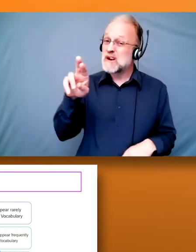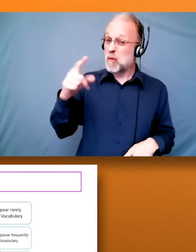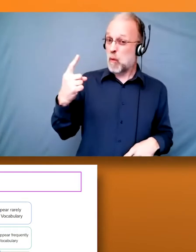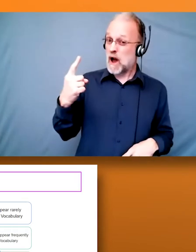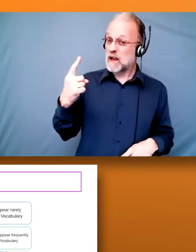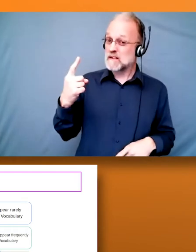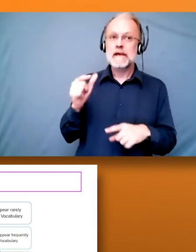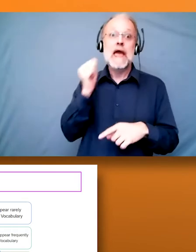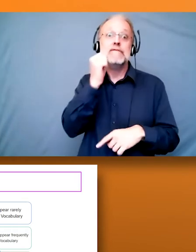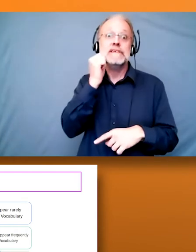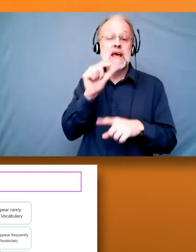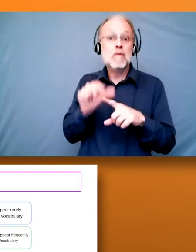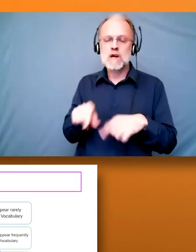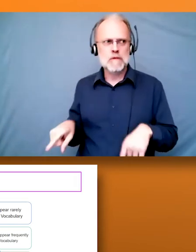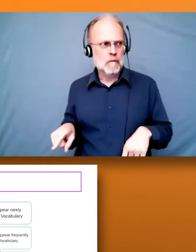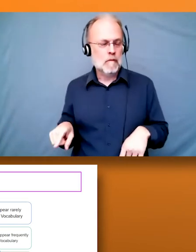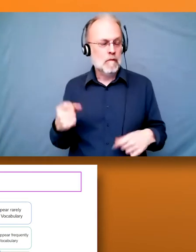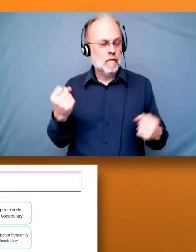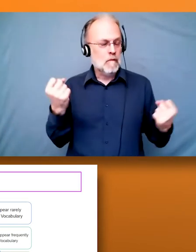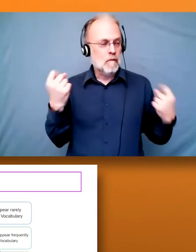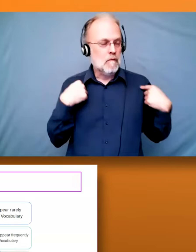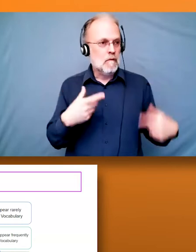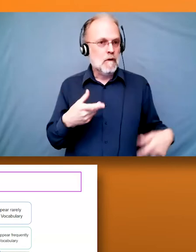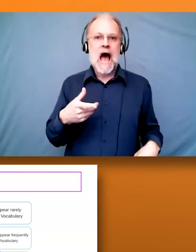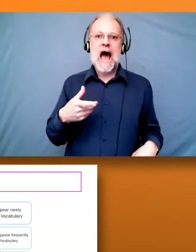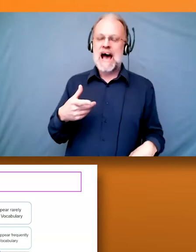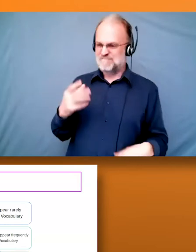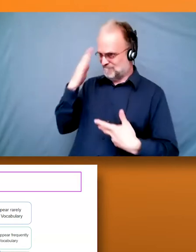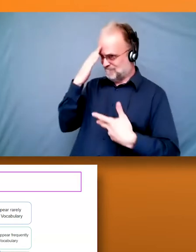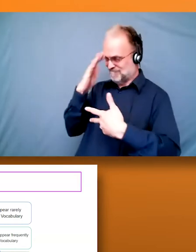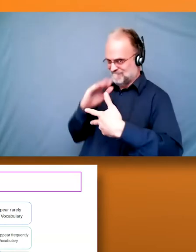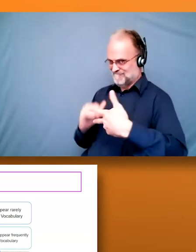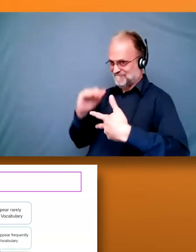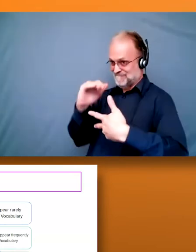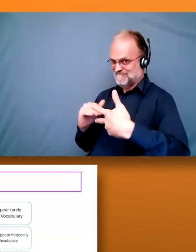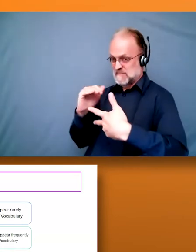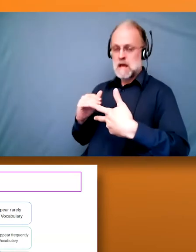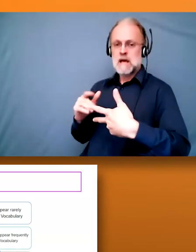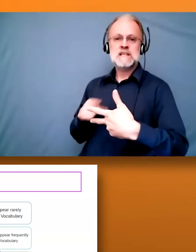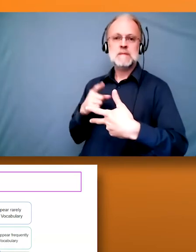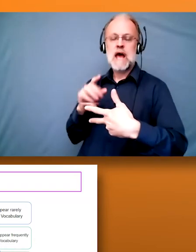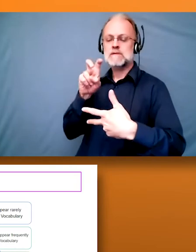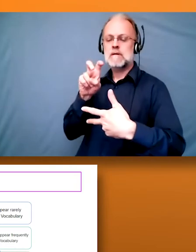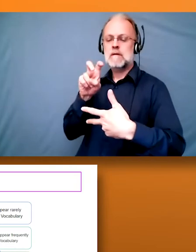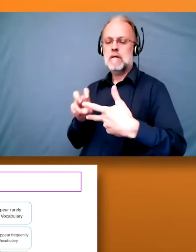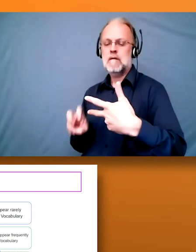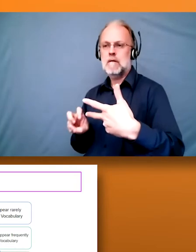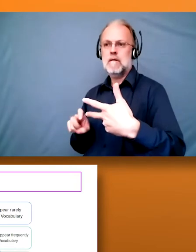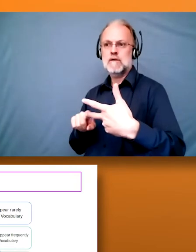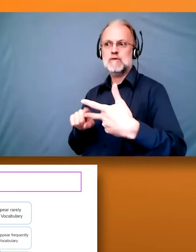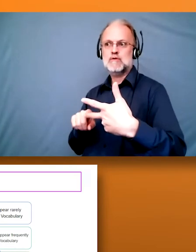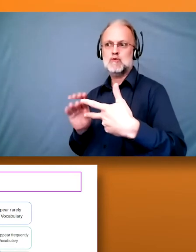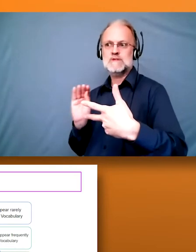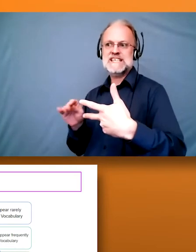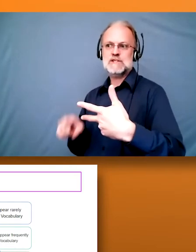There's everyday words that our students may not know. And so we have to be aware of all tiers. Now, sometimes you can use, you know, a tier one